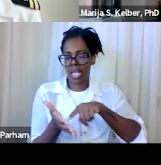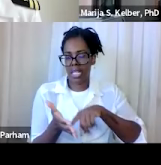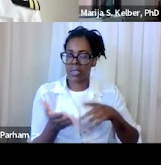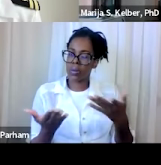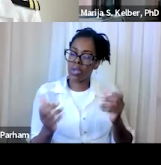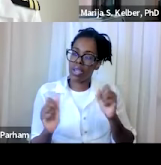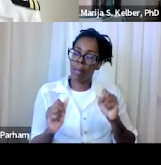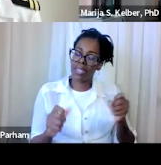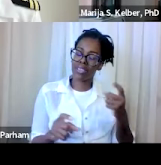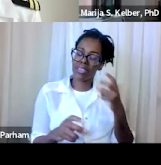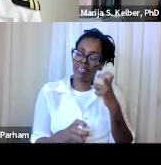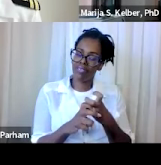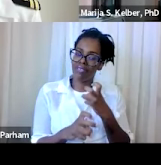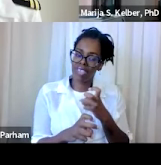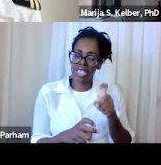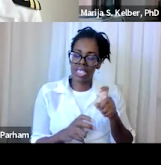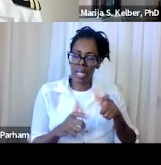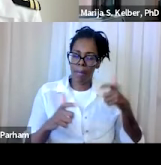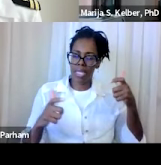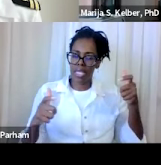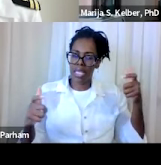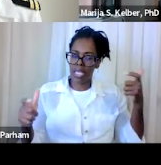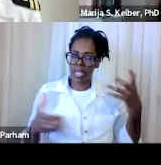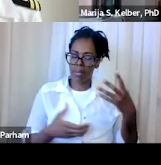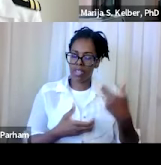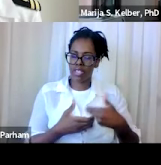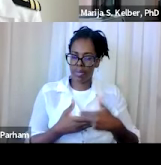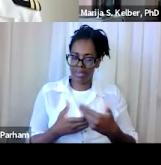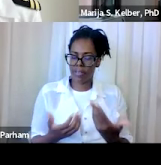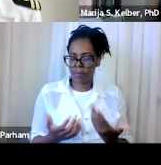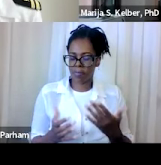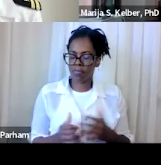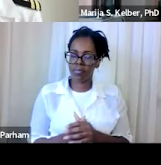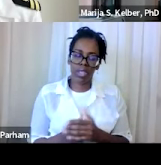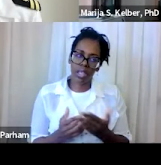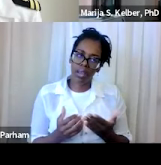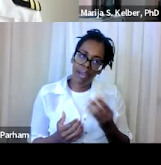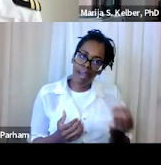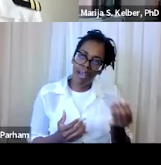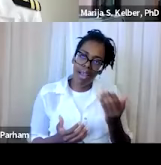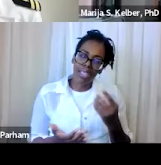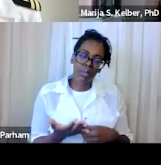You would need a large number of participants, which is sometimes not feasible.